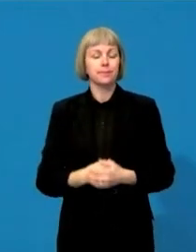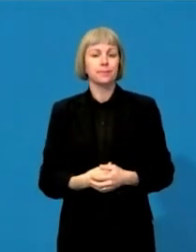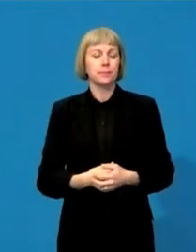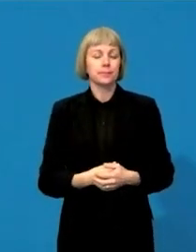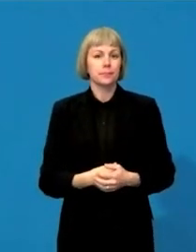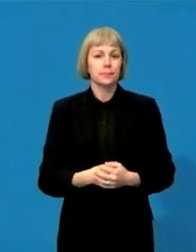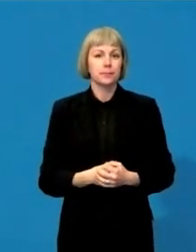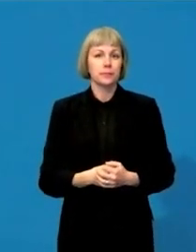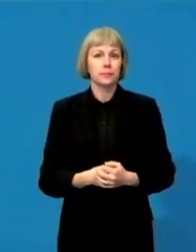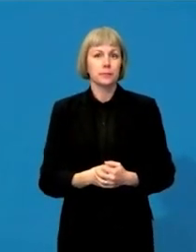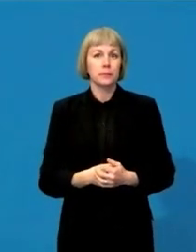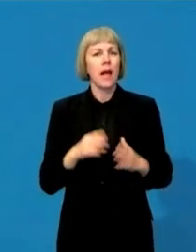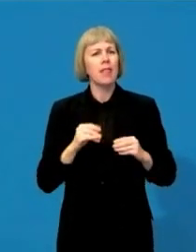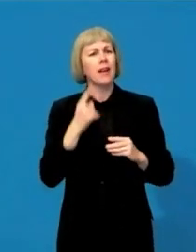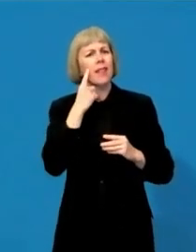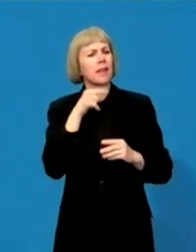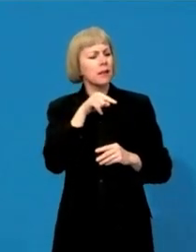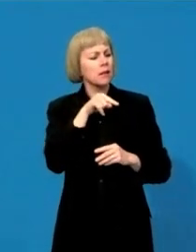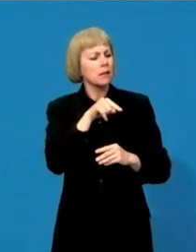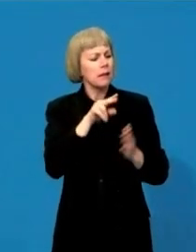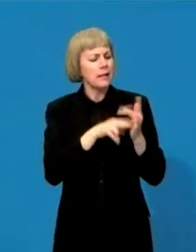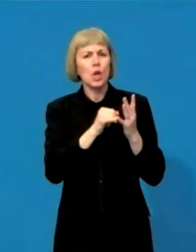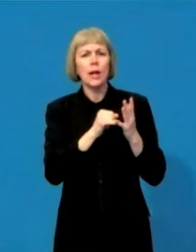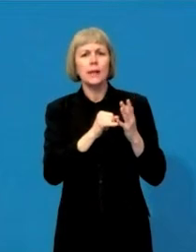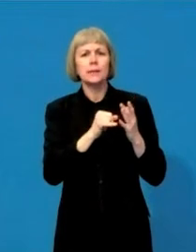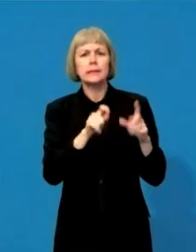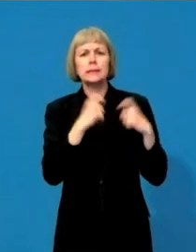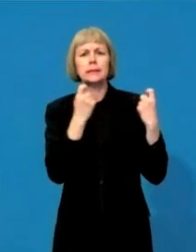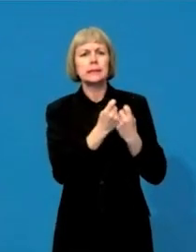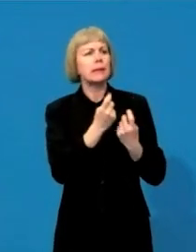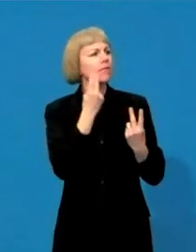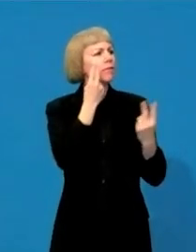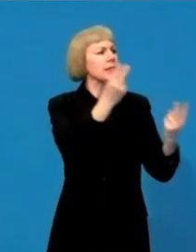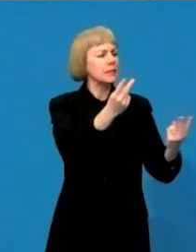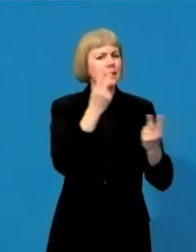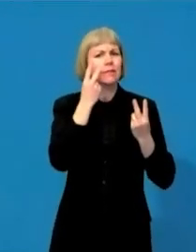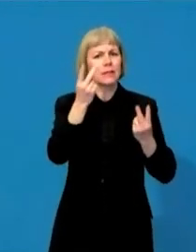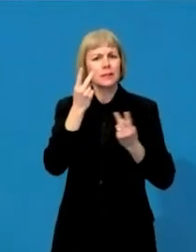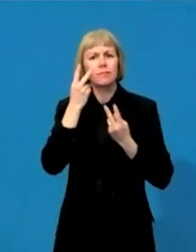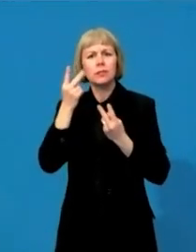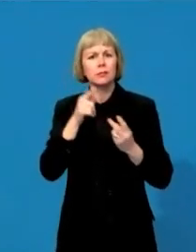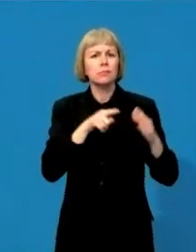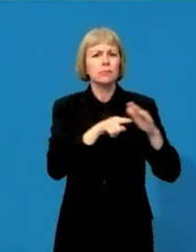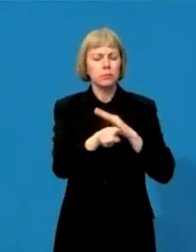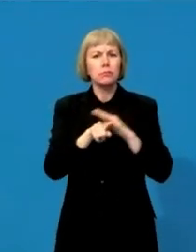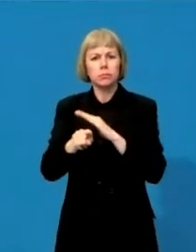think they went out to other communities, and they also went to the adult learning centre here in the town.